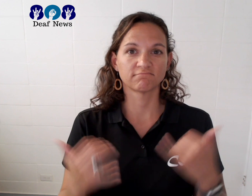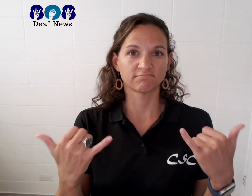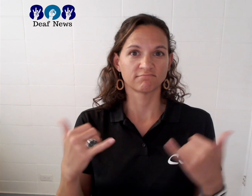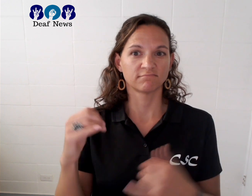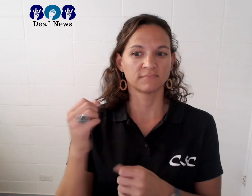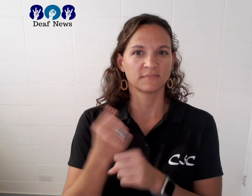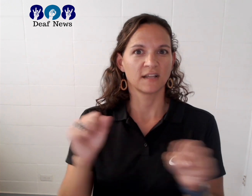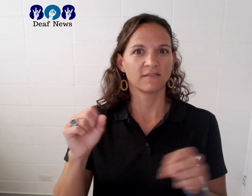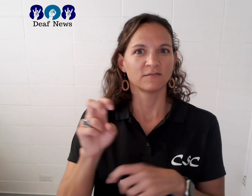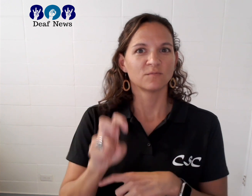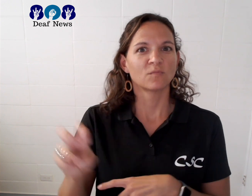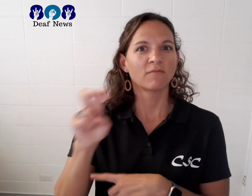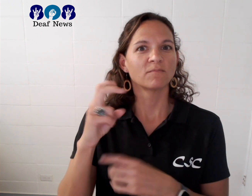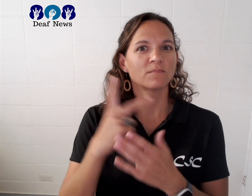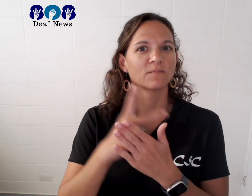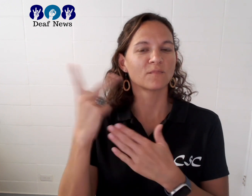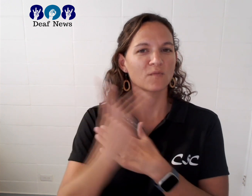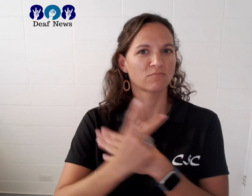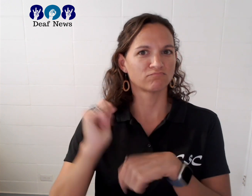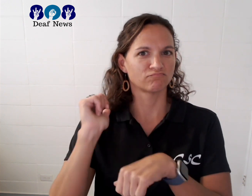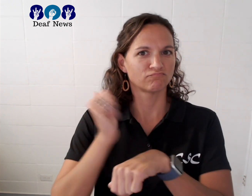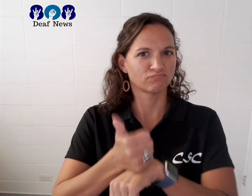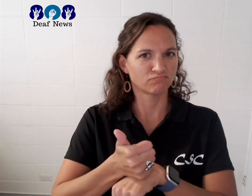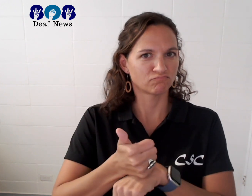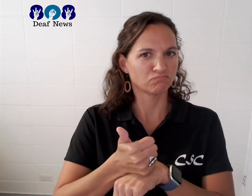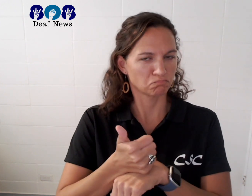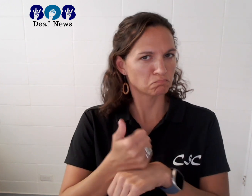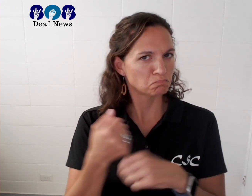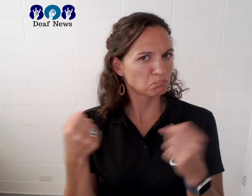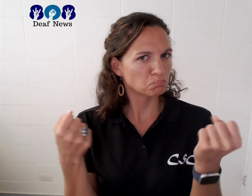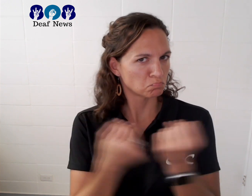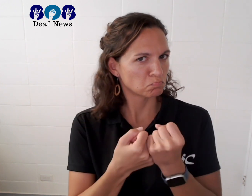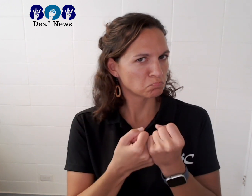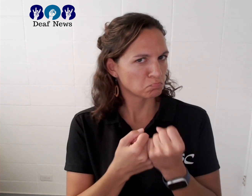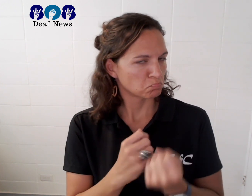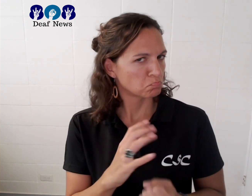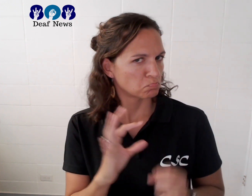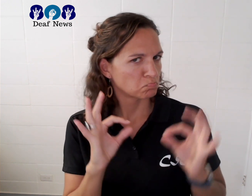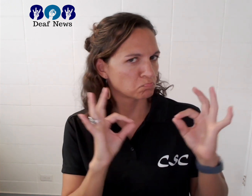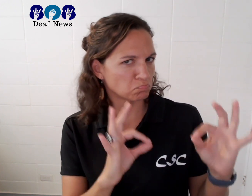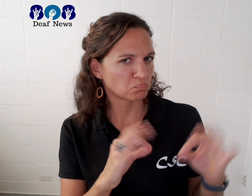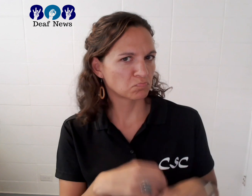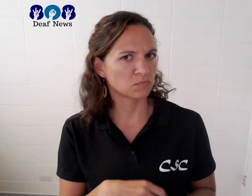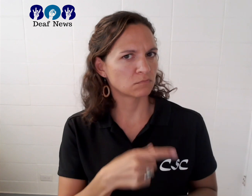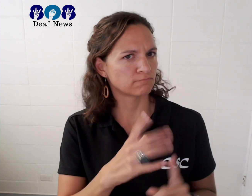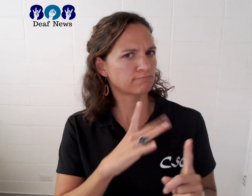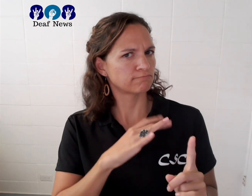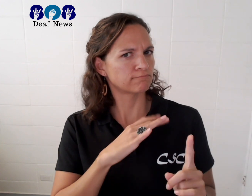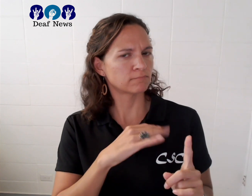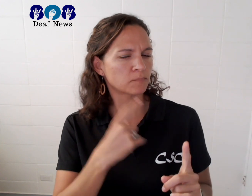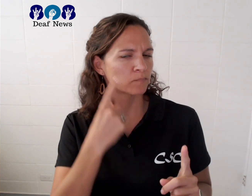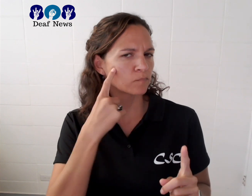He does support the safe travels program. He takes the “wait and see” approach.